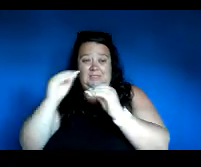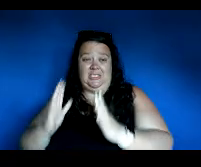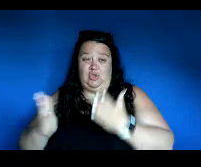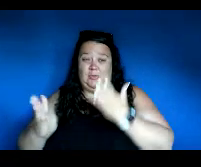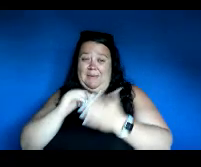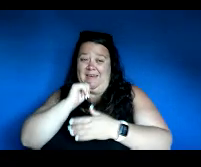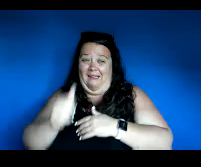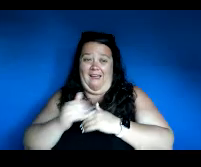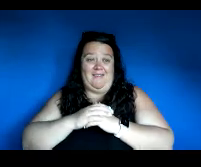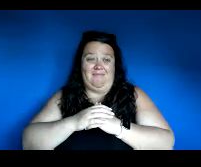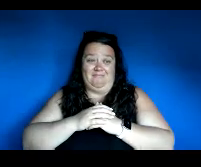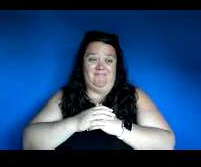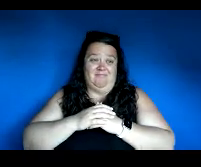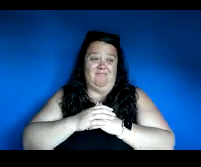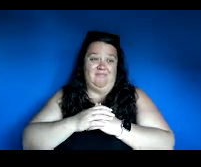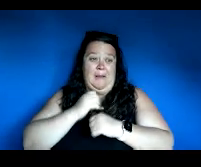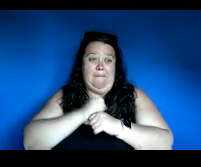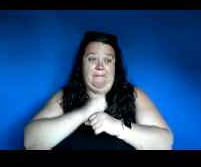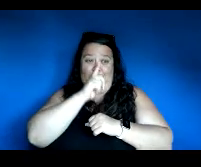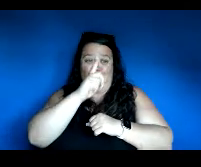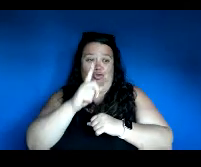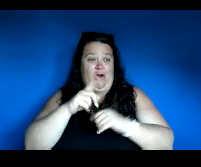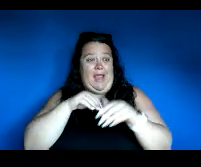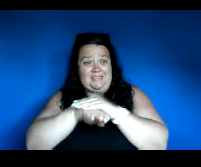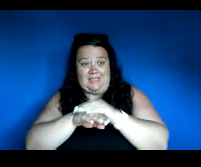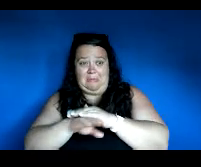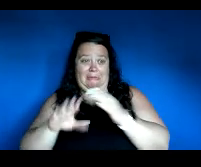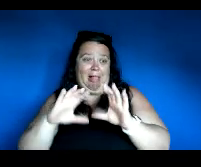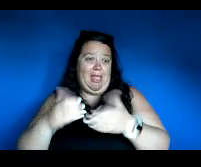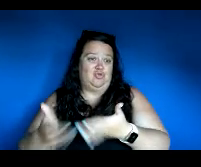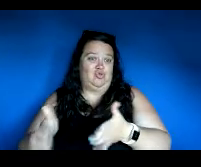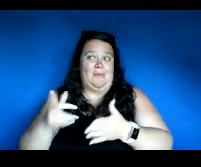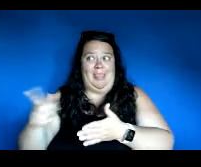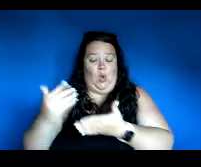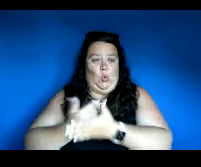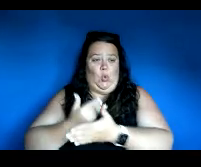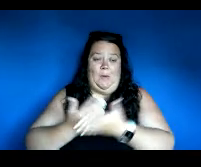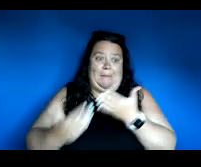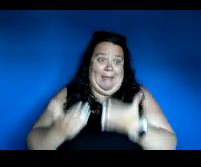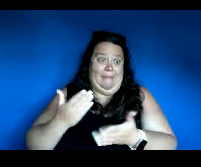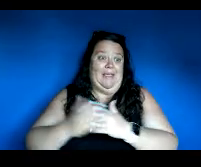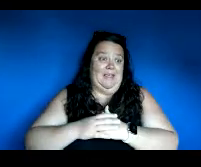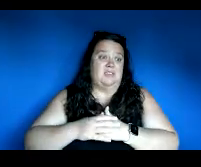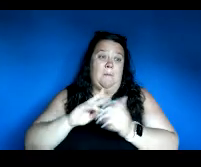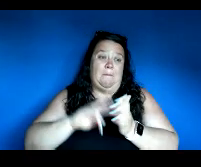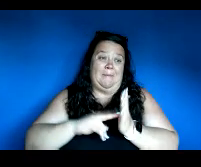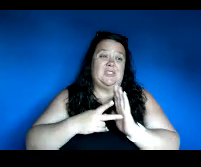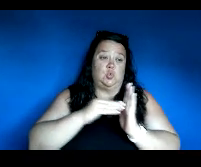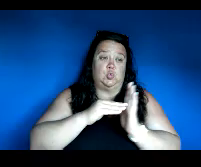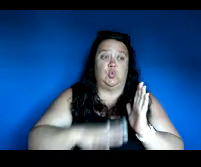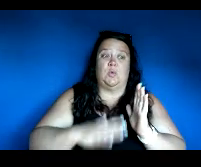making sure that they're making the classroom, you know, accessible and all those kinds of things. So that advocacy piece, sending the letters of accommodation,